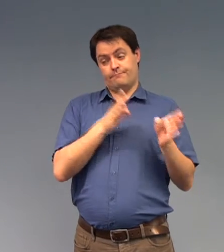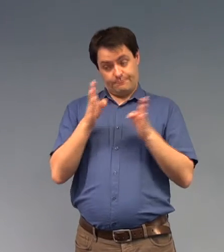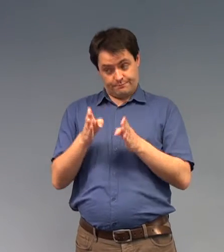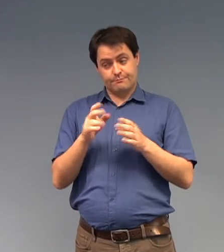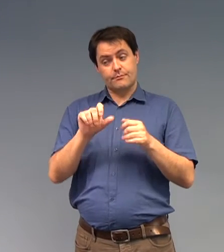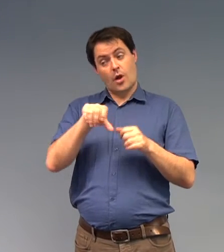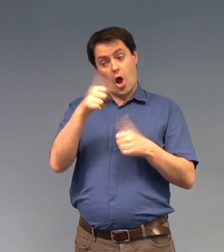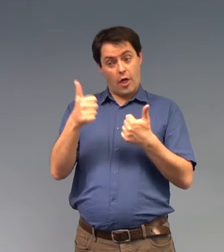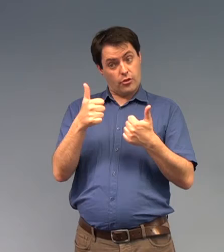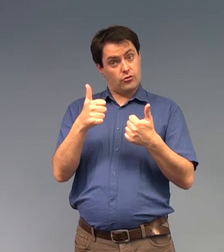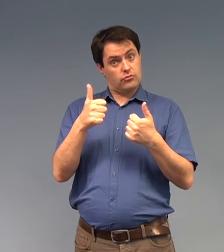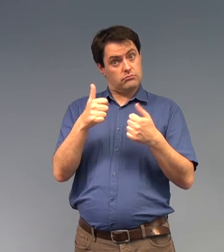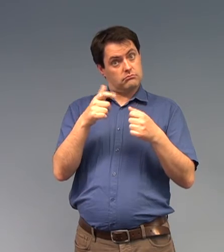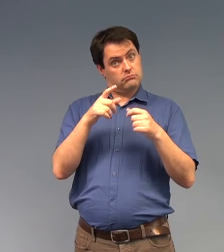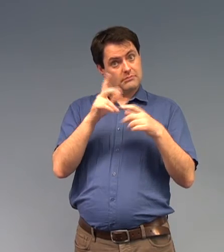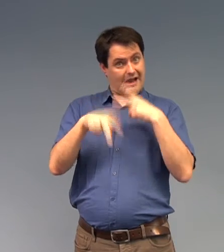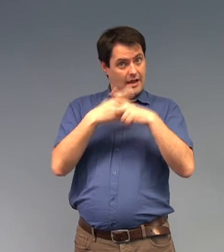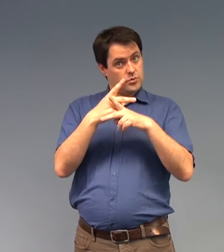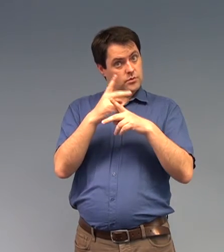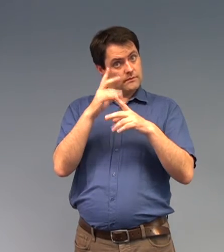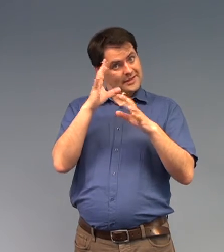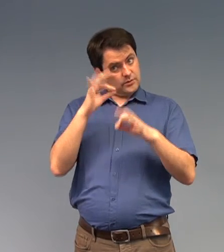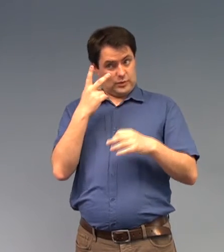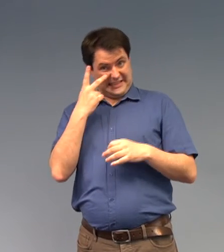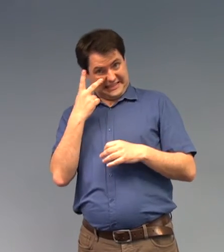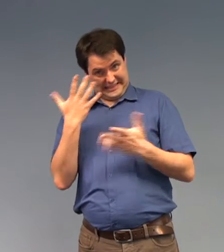Temporal pragmatic decisions.